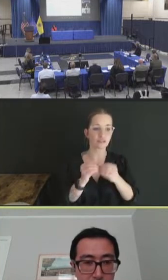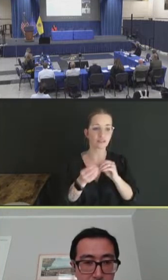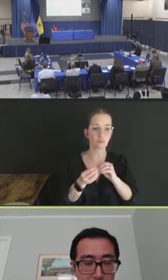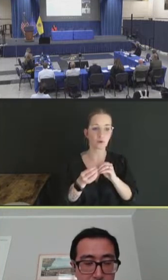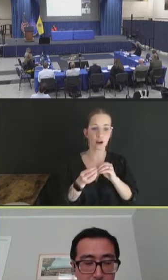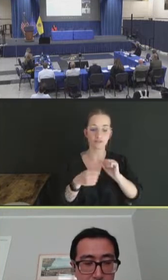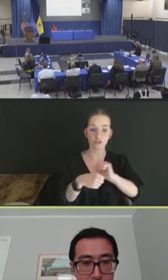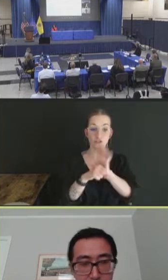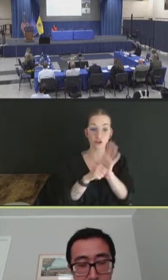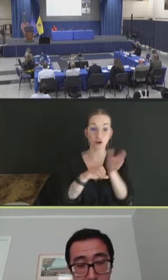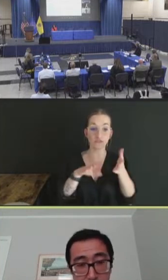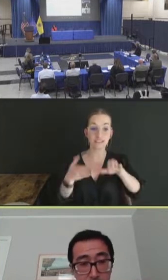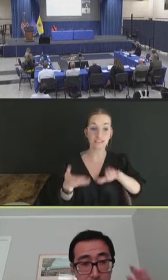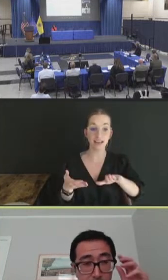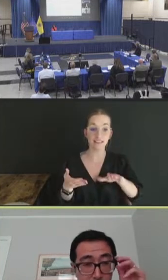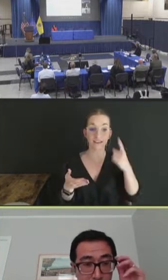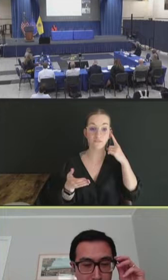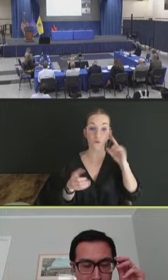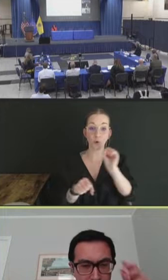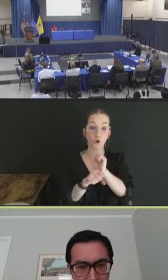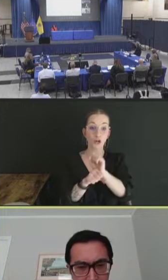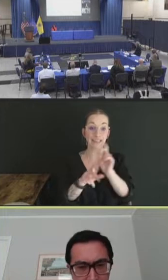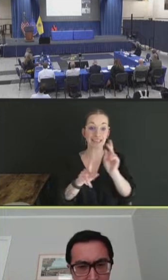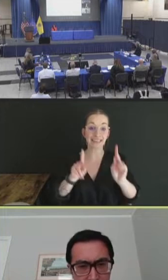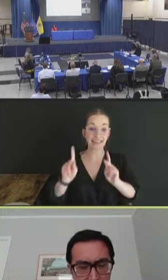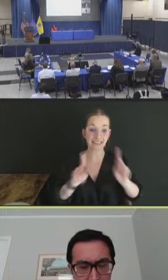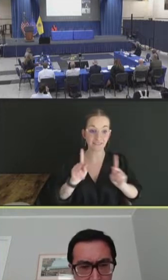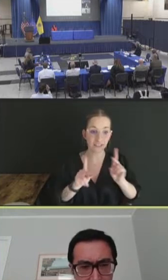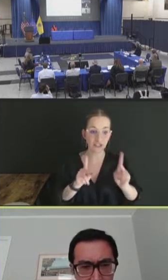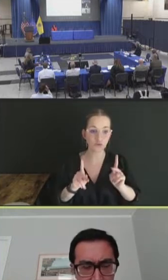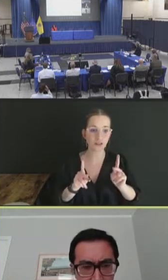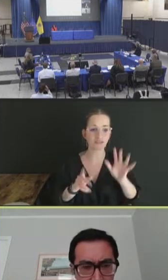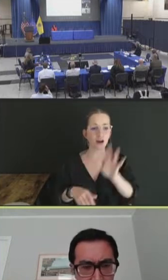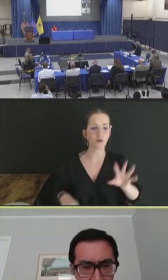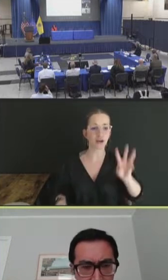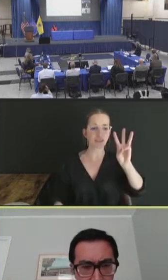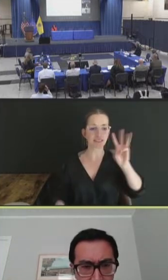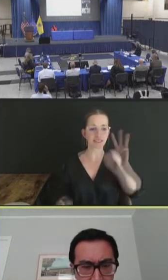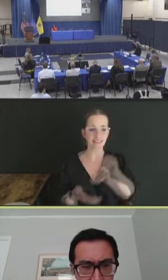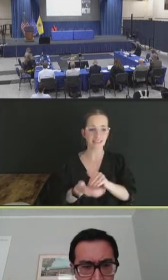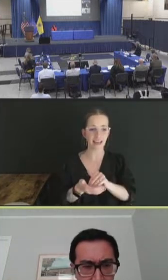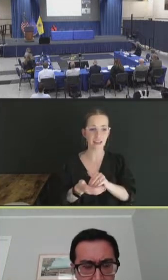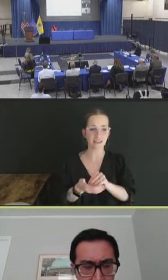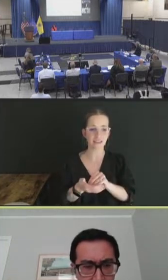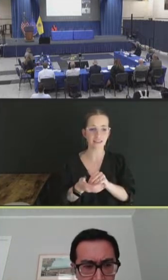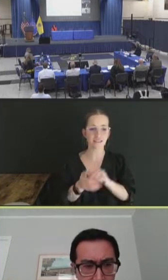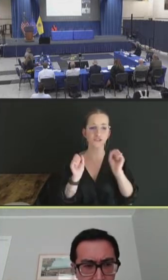Around 6,000 COVID deaths, you can see their distribution here. So, a large number is occurring